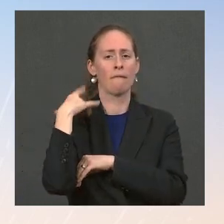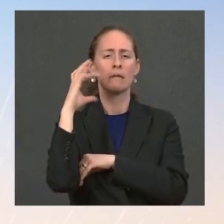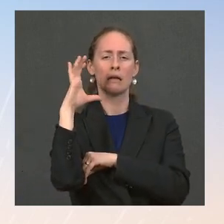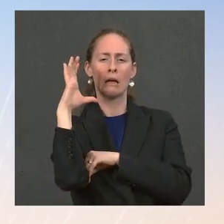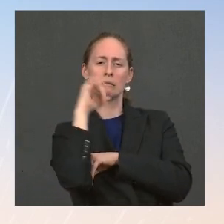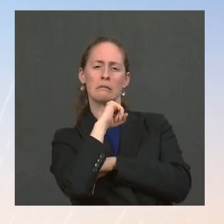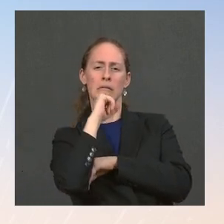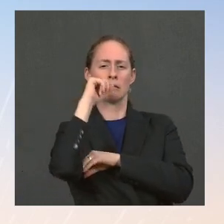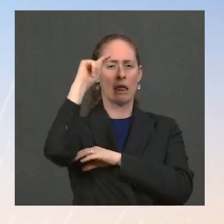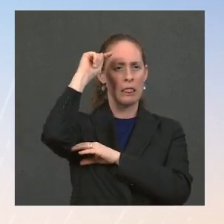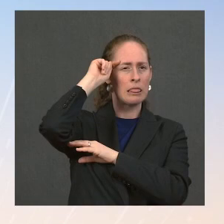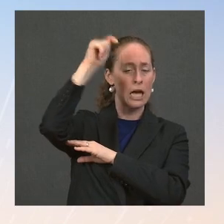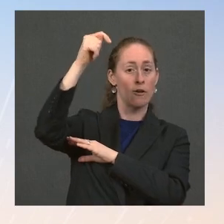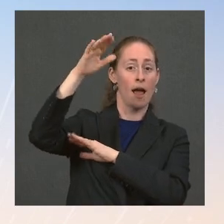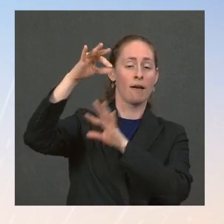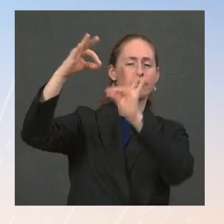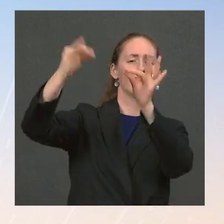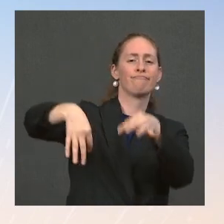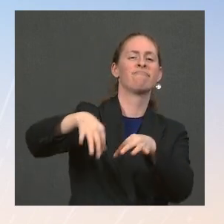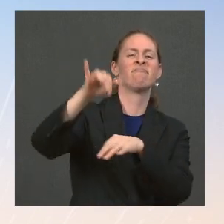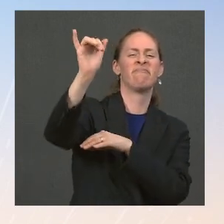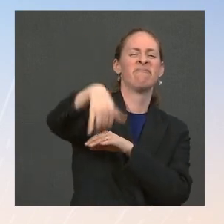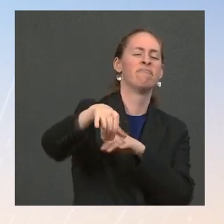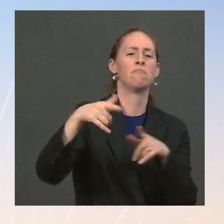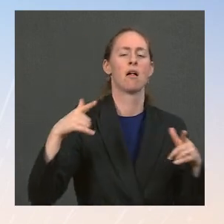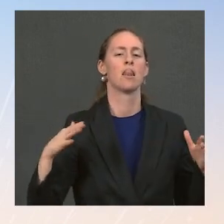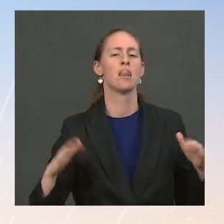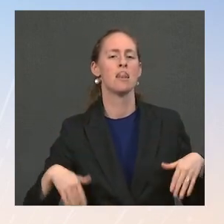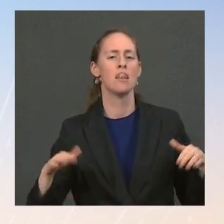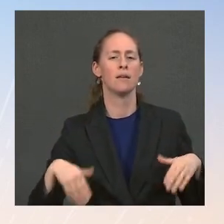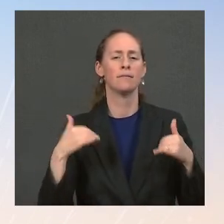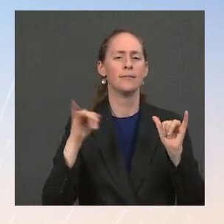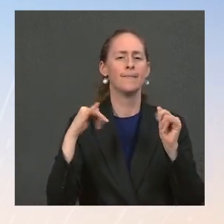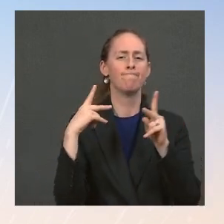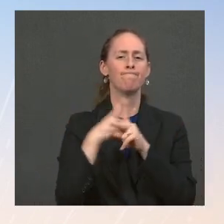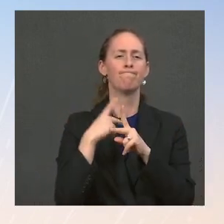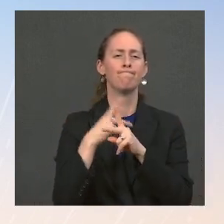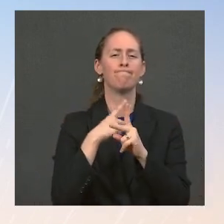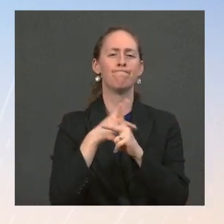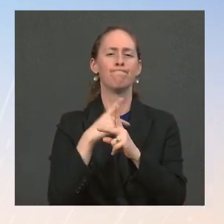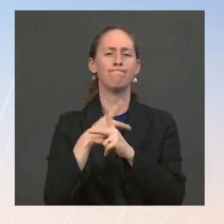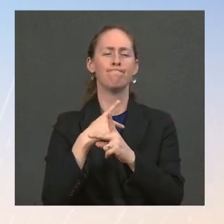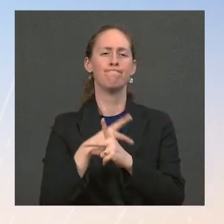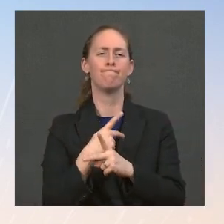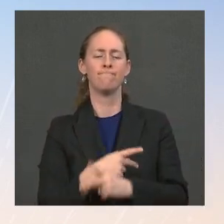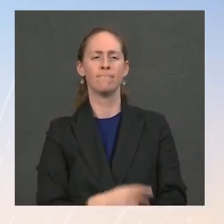about the cause of these incidents or who is responsible. So, our focus is on implementing --